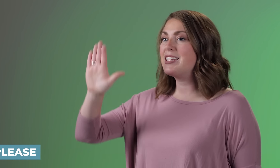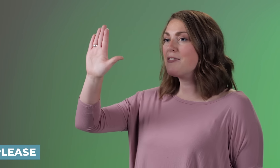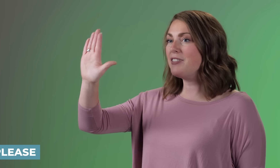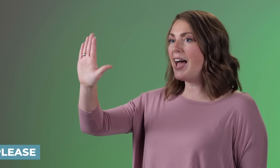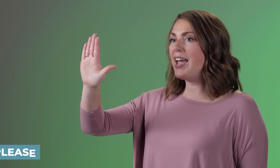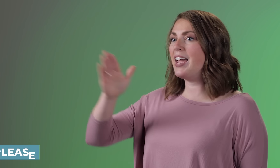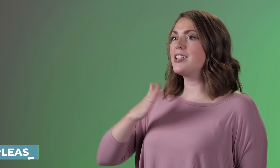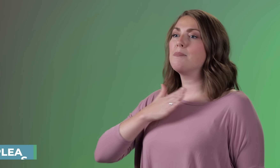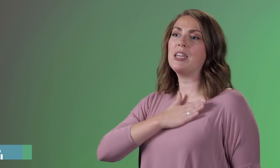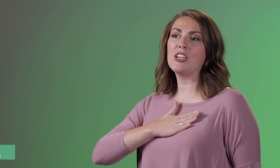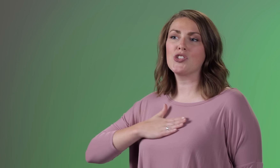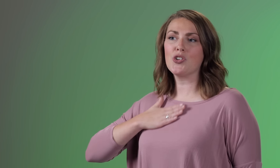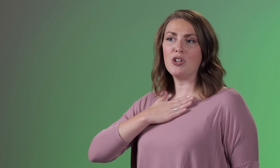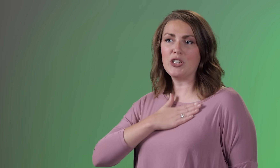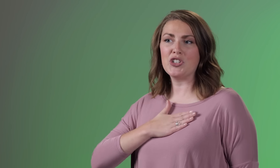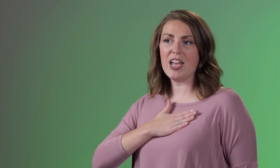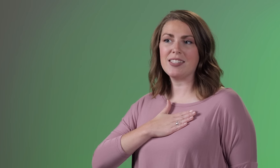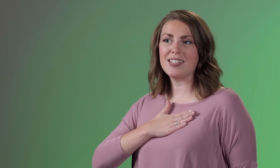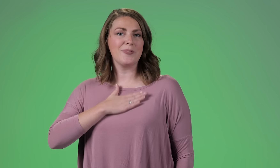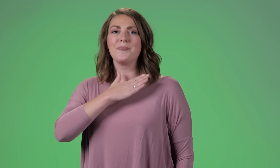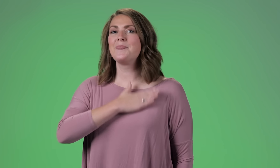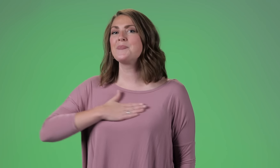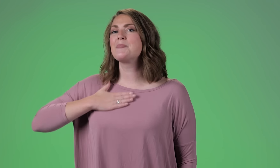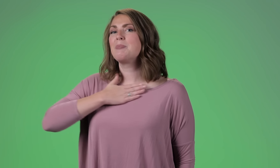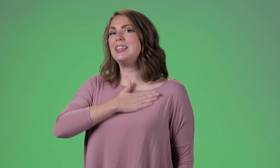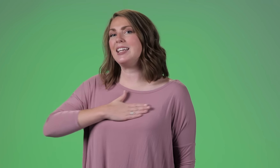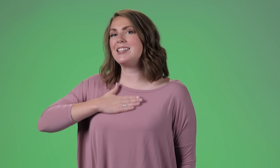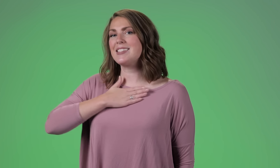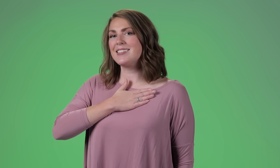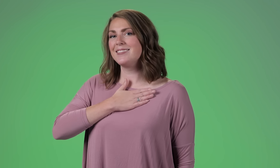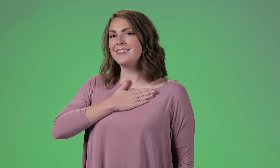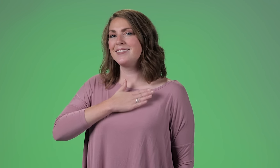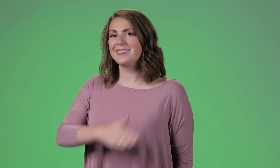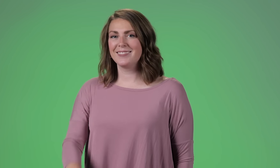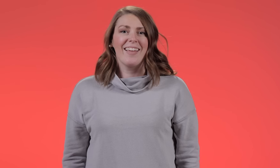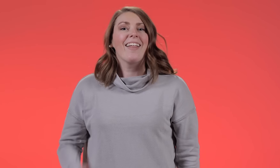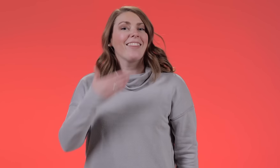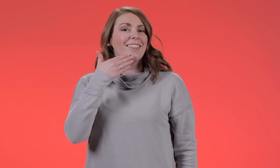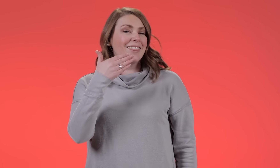The flat hand making a circle on your chest, please.